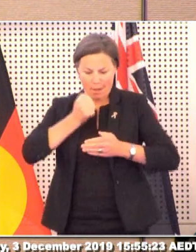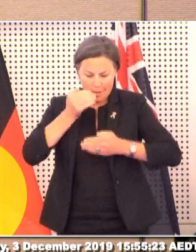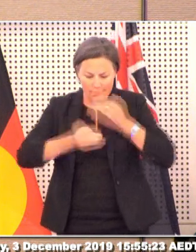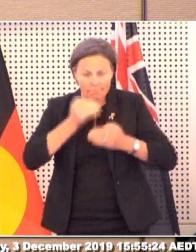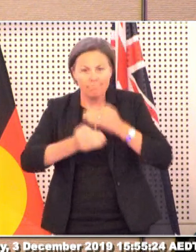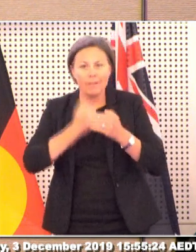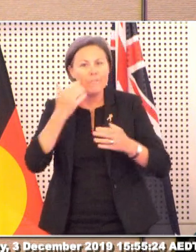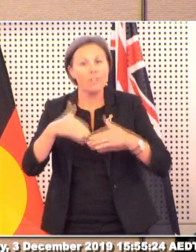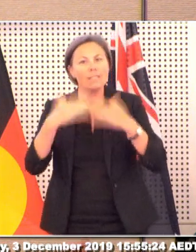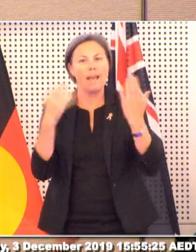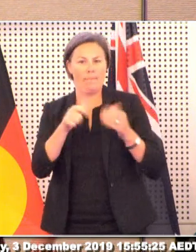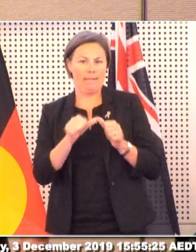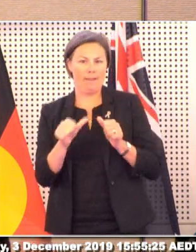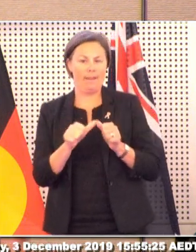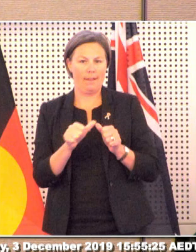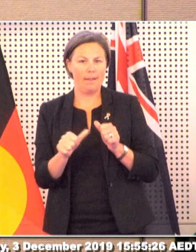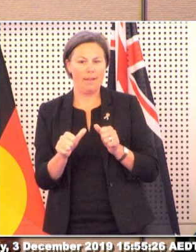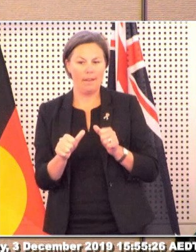My understanding is, yes, there’s more and more casuals.